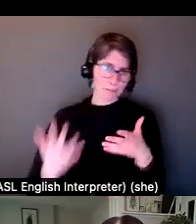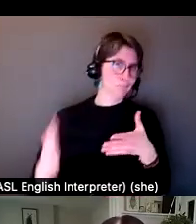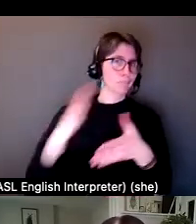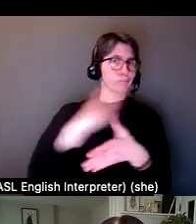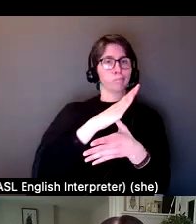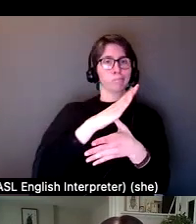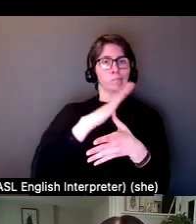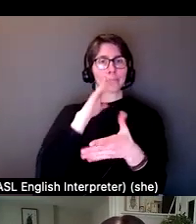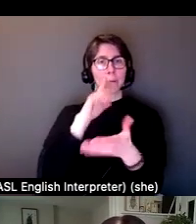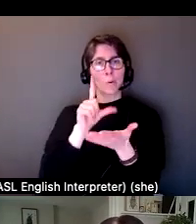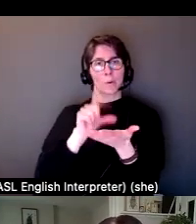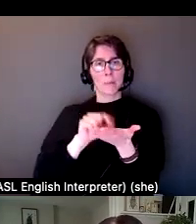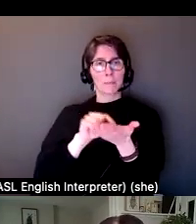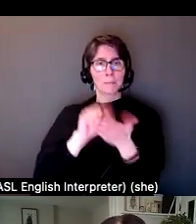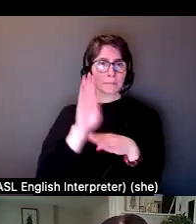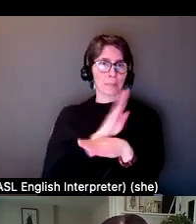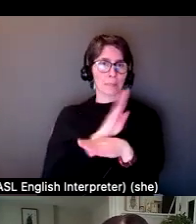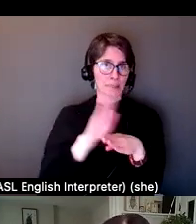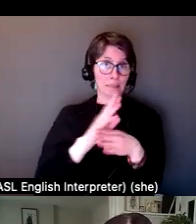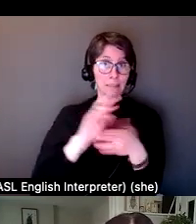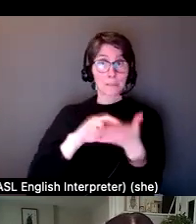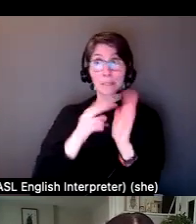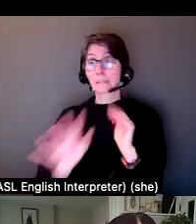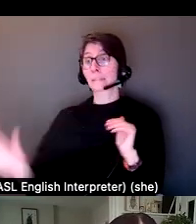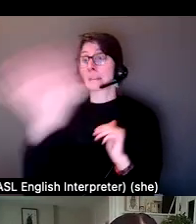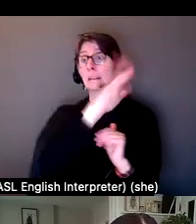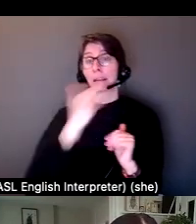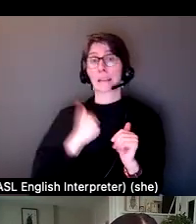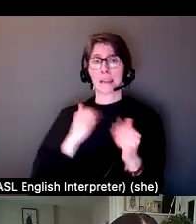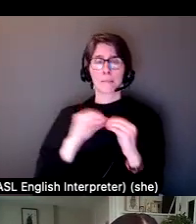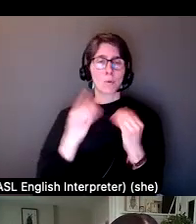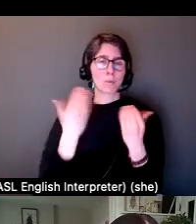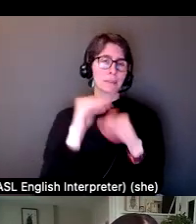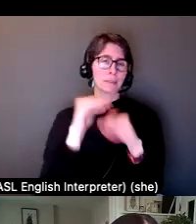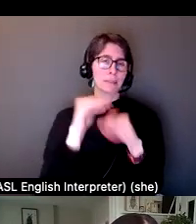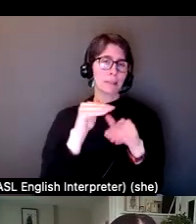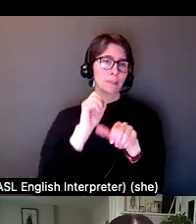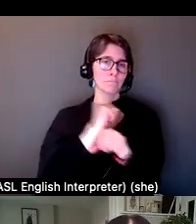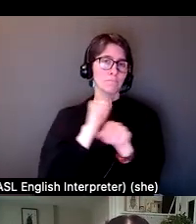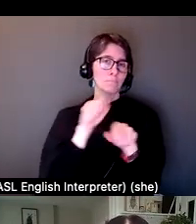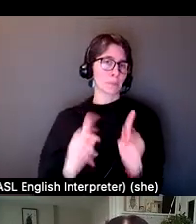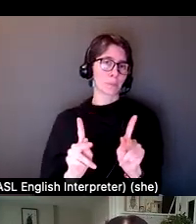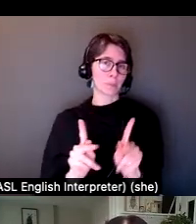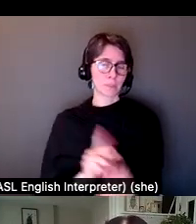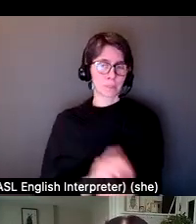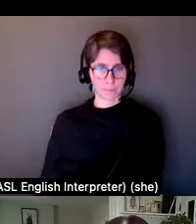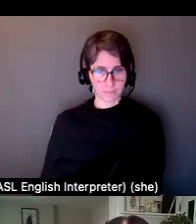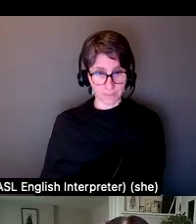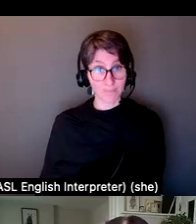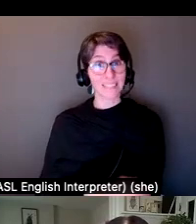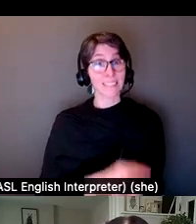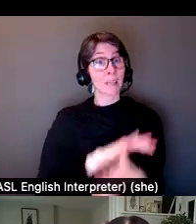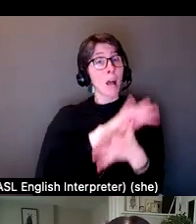limit access to jobs elsewhere in the country. So, I think this data gives us a good snapshot of